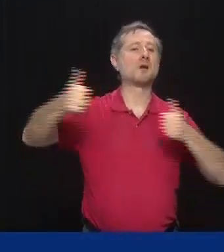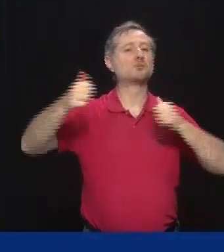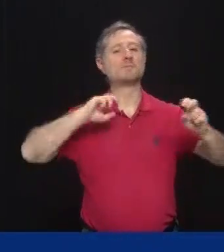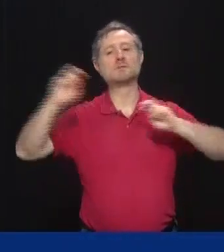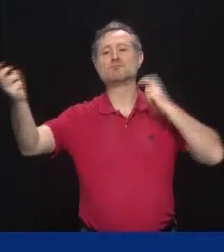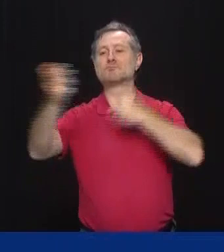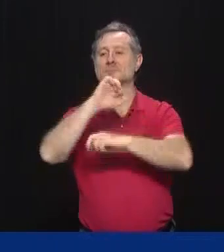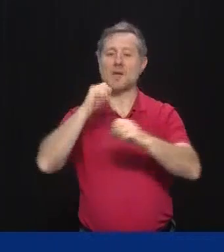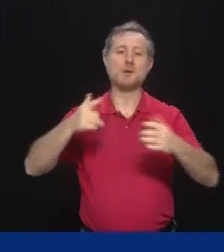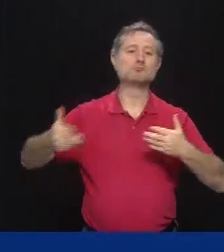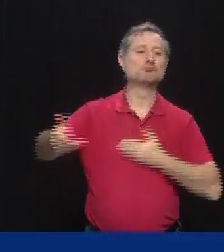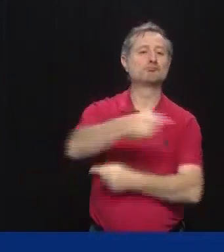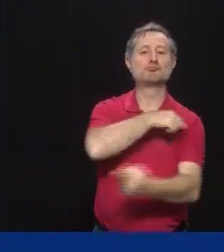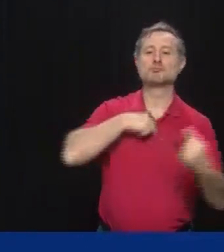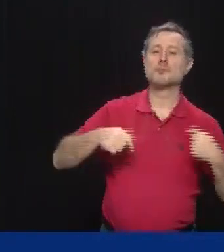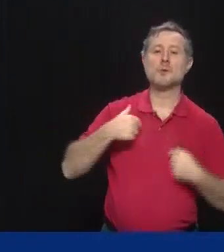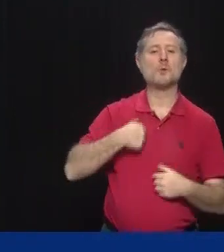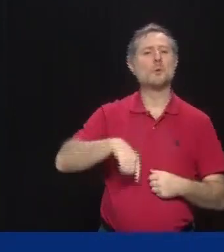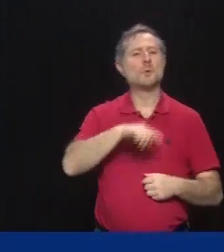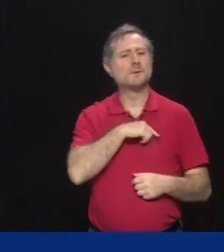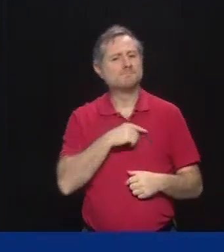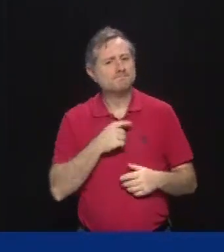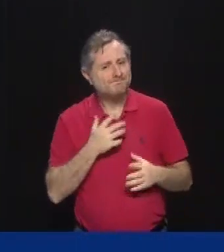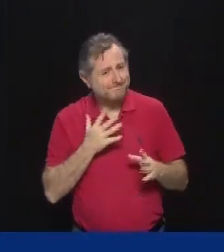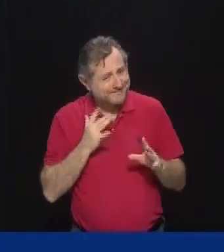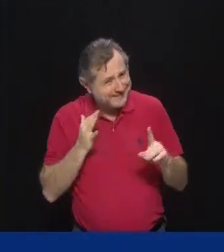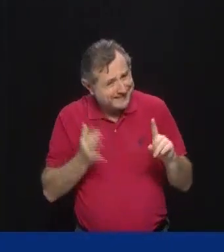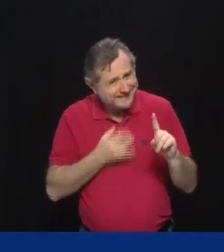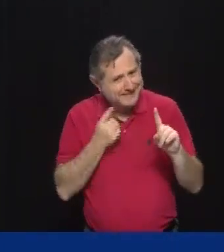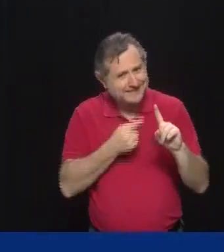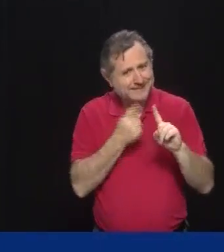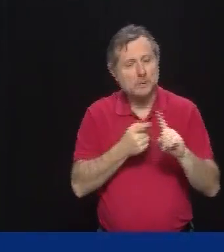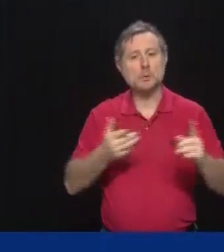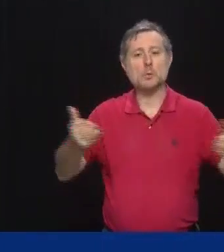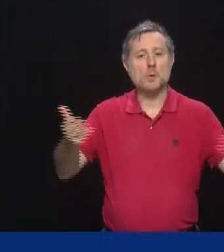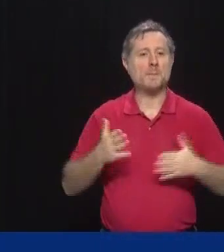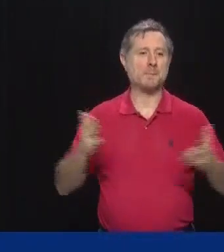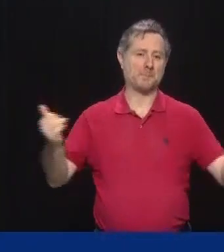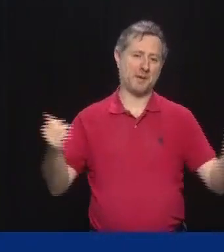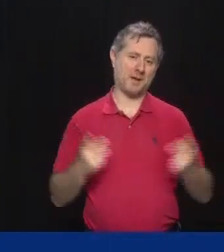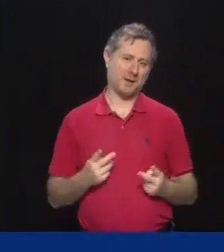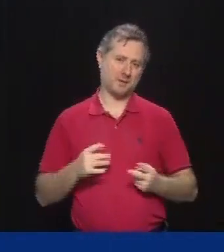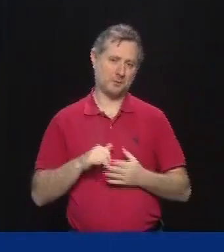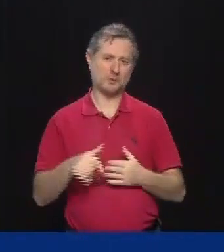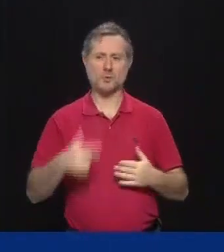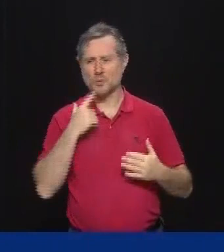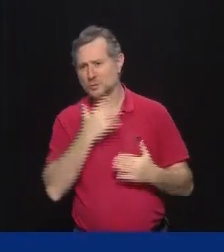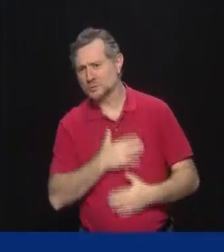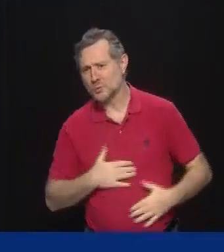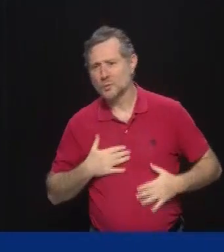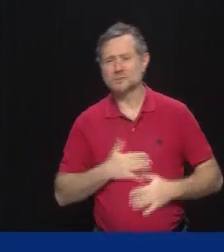RESIDENTS CAN TRAVEL FREELY. WE WANT OUR NEW YORK RESIDENTS TO TRAVEL TO OTHER STATES TOO.